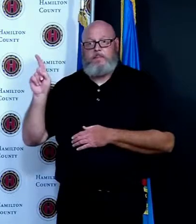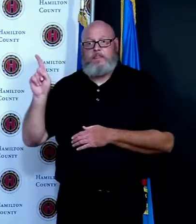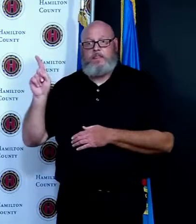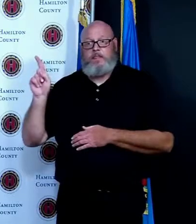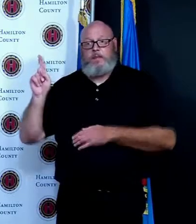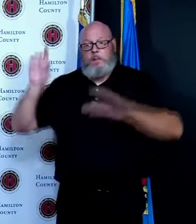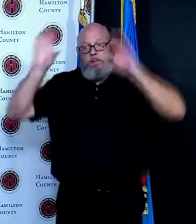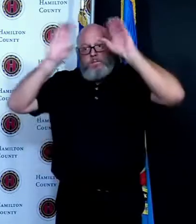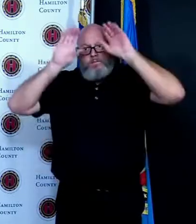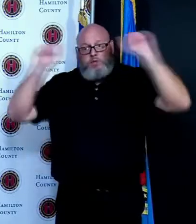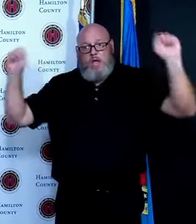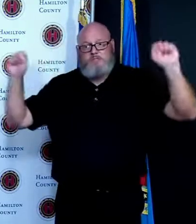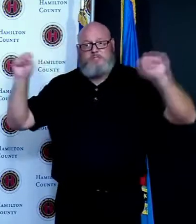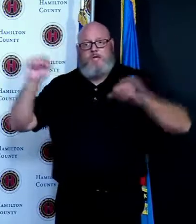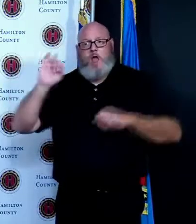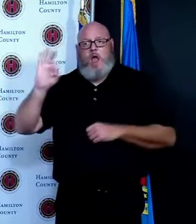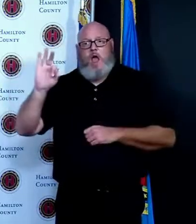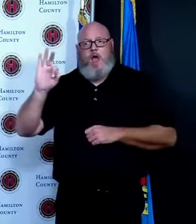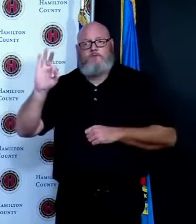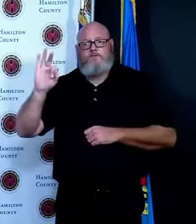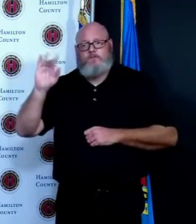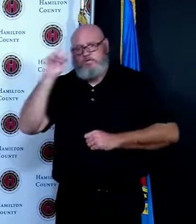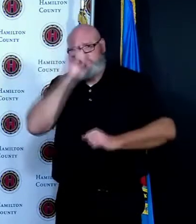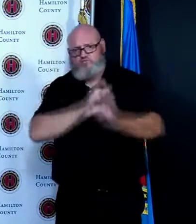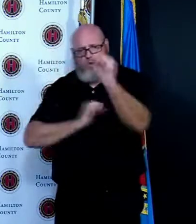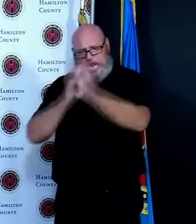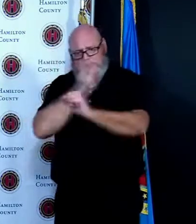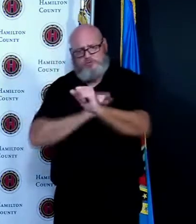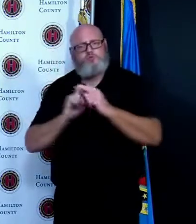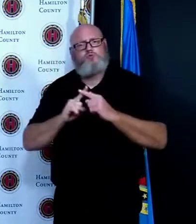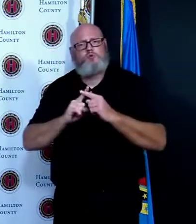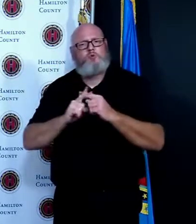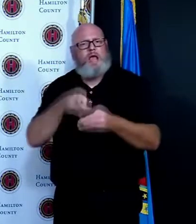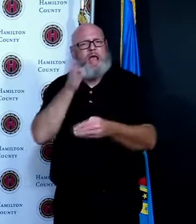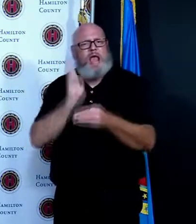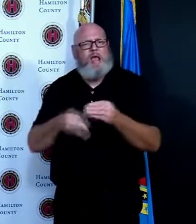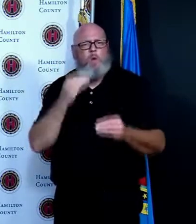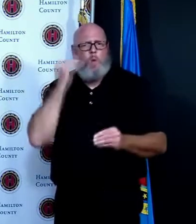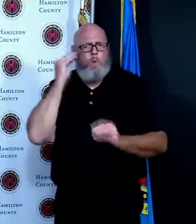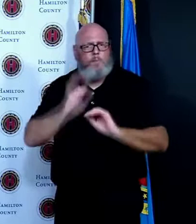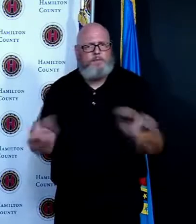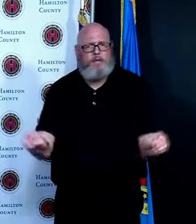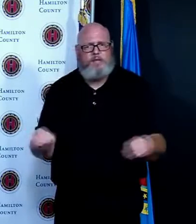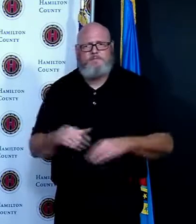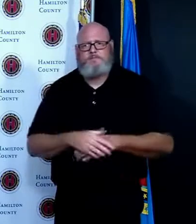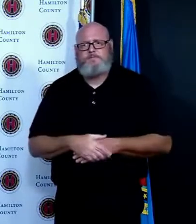for that program also under vulnerable populations the Board of County Commissioners ensured that